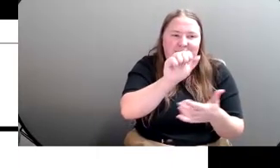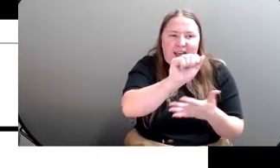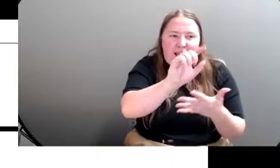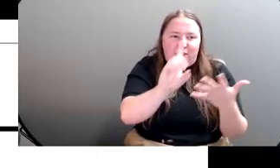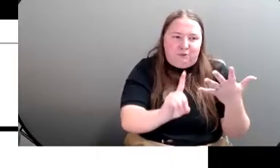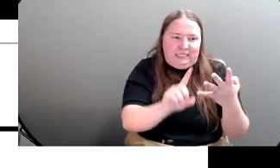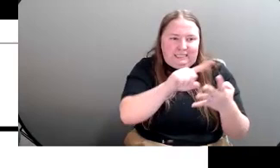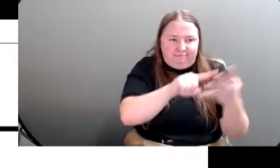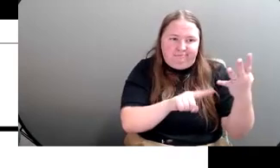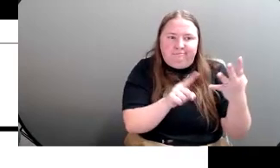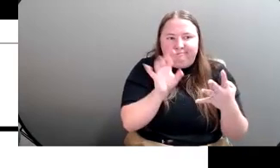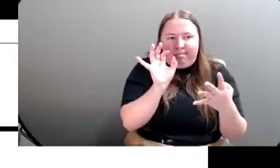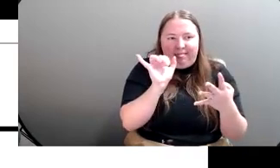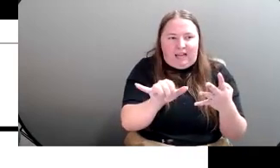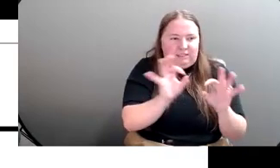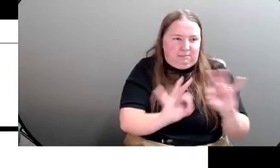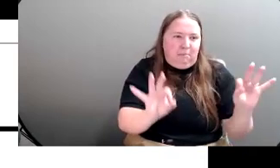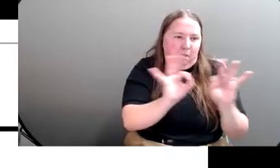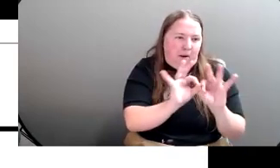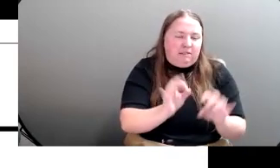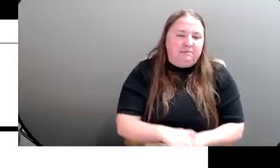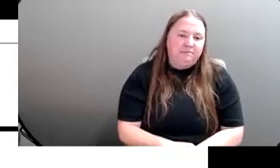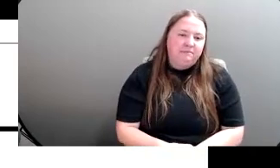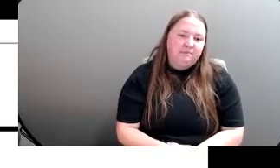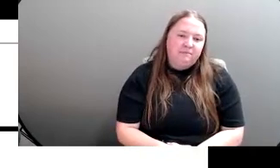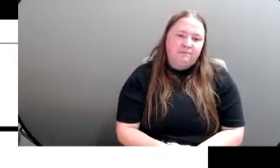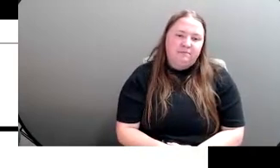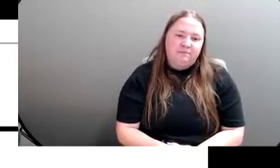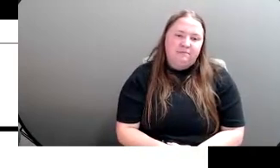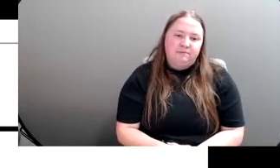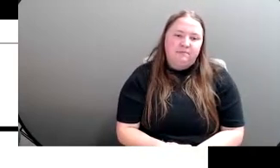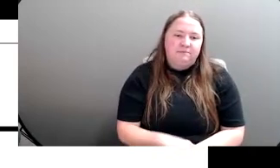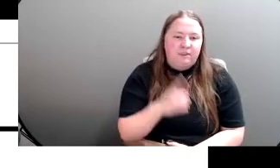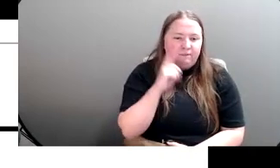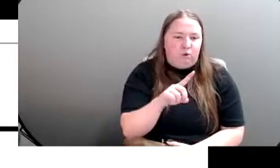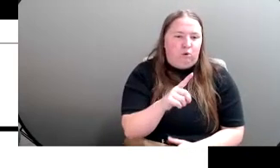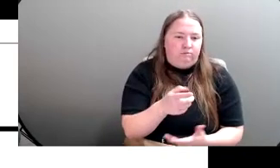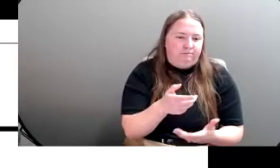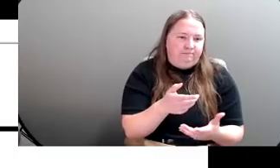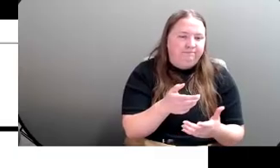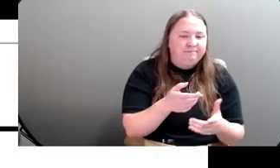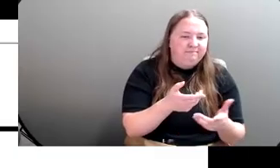to as our sort of methods, for substantive interaction.